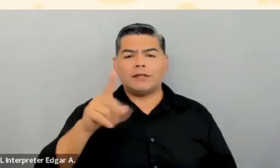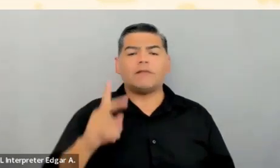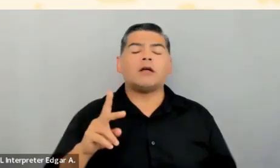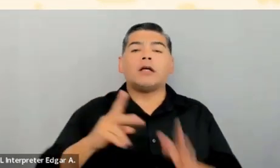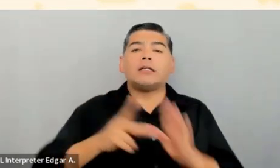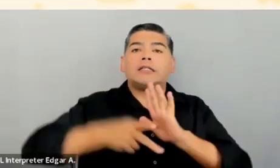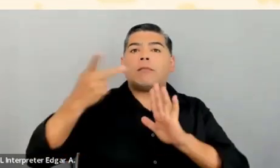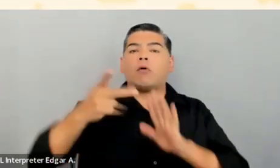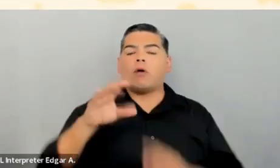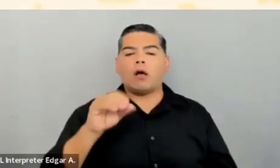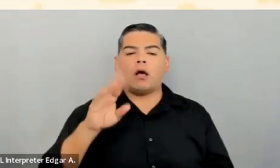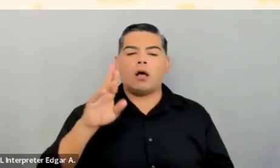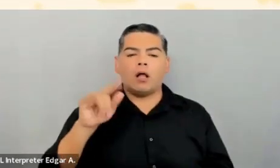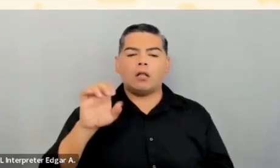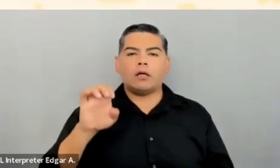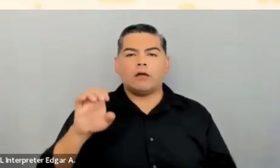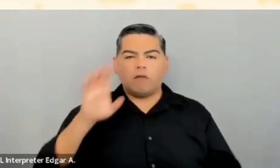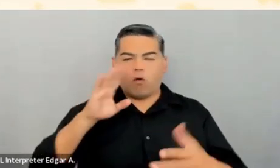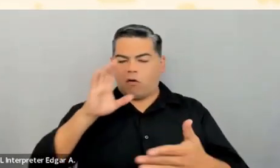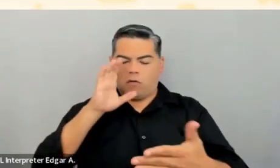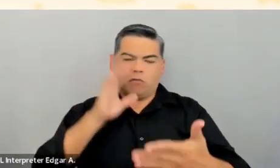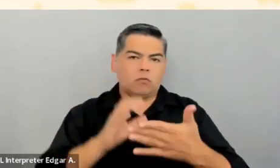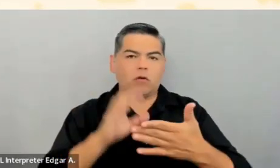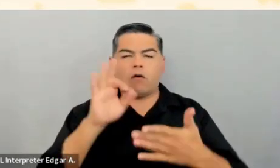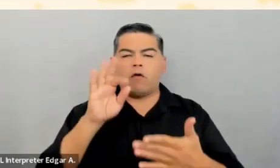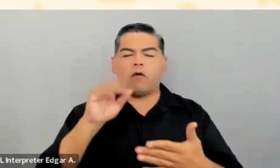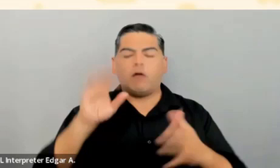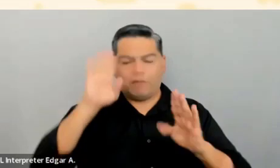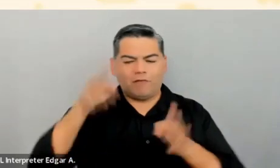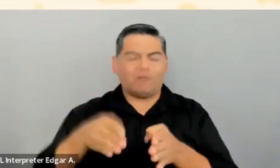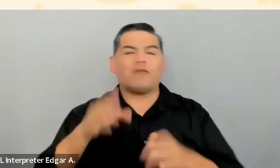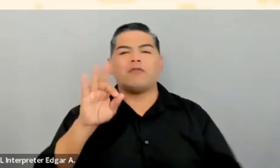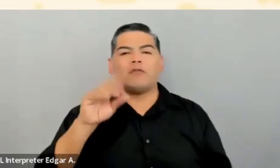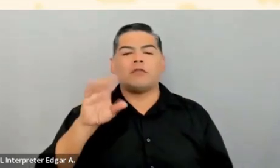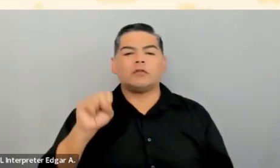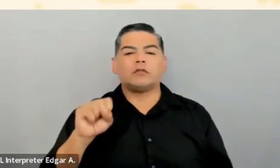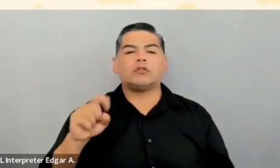on the focus state, which means that we have a dark gray background,